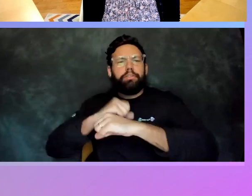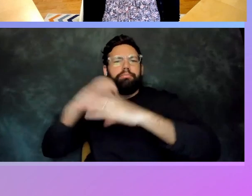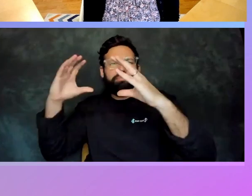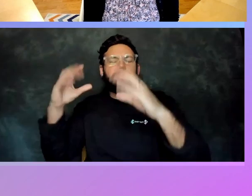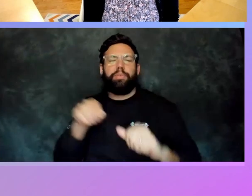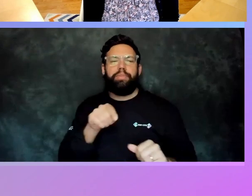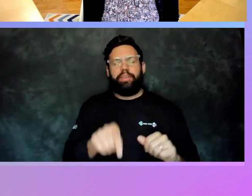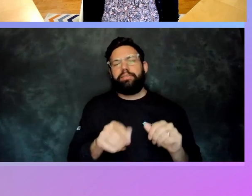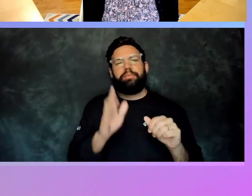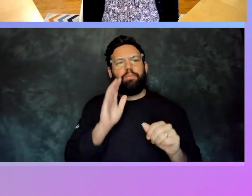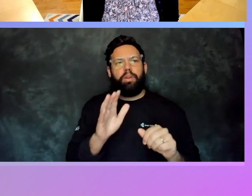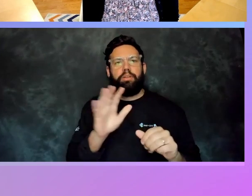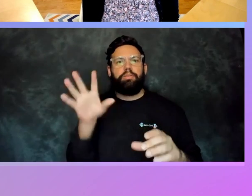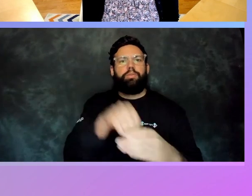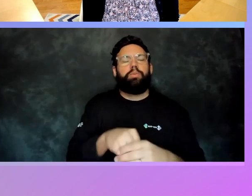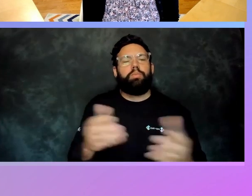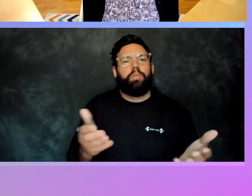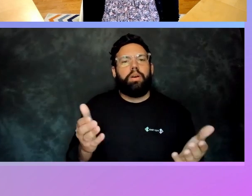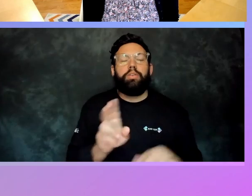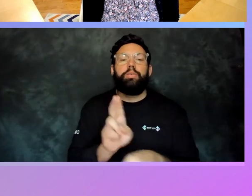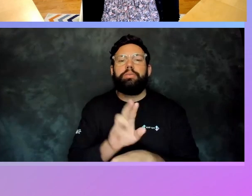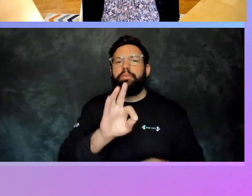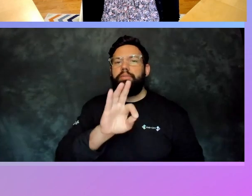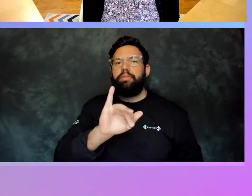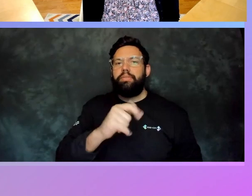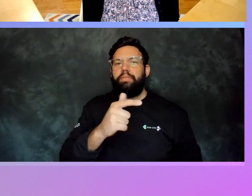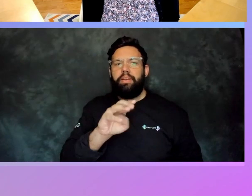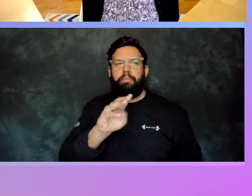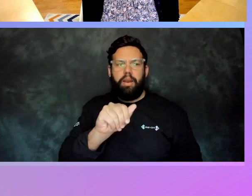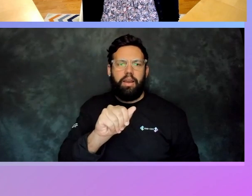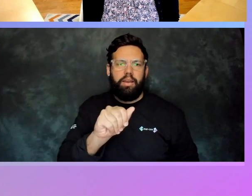million, this chart may look different from what they present. Missing document